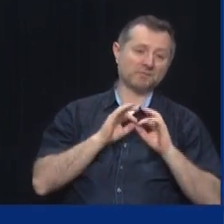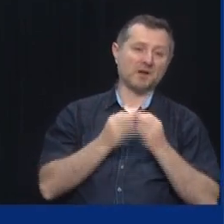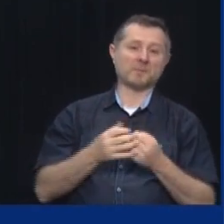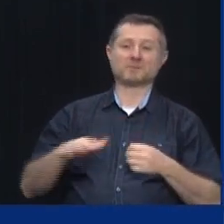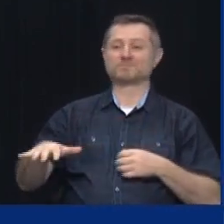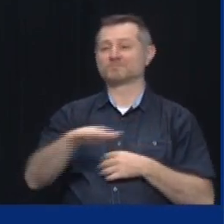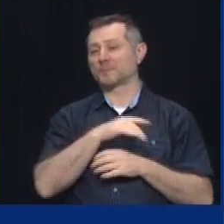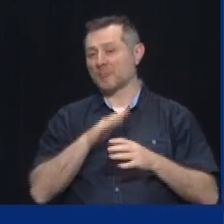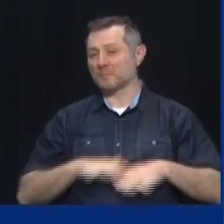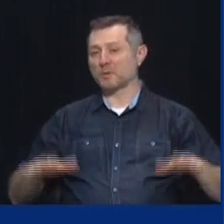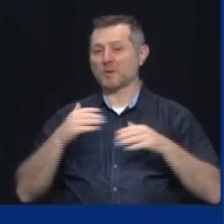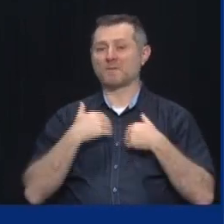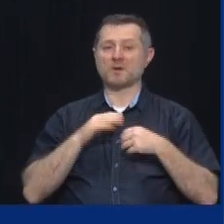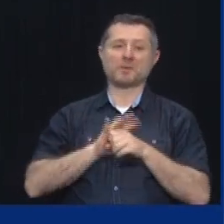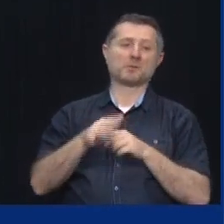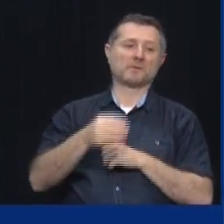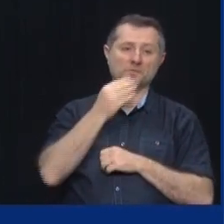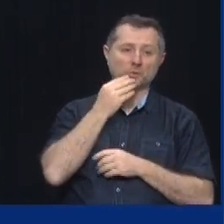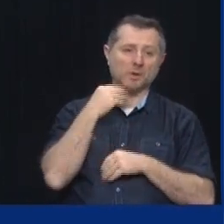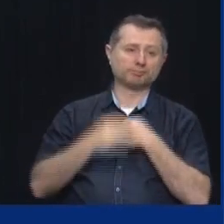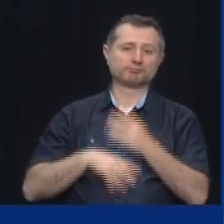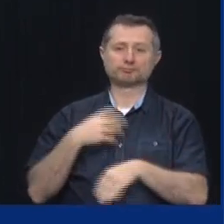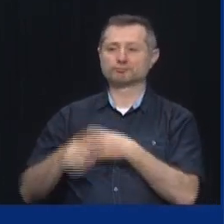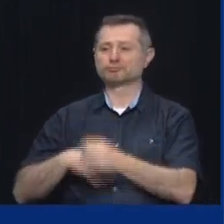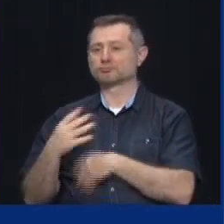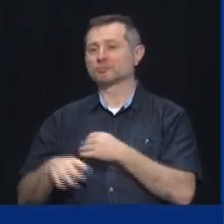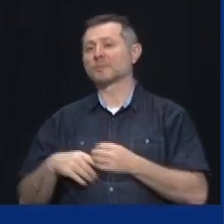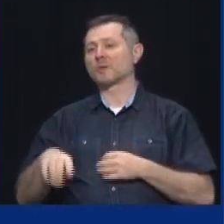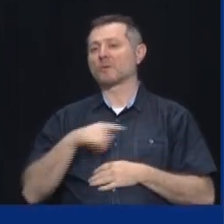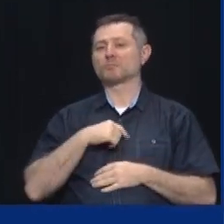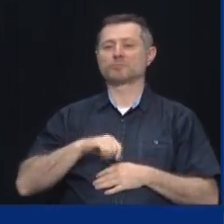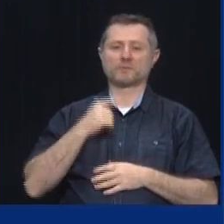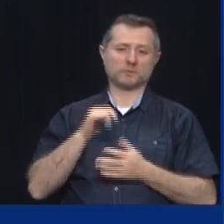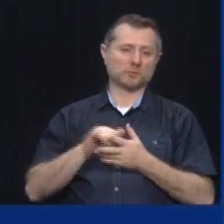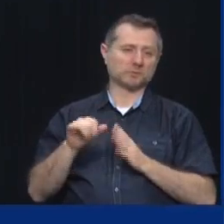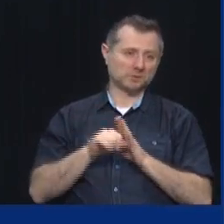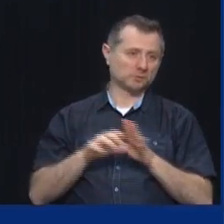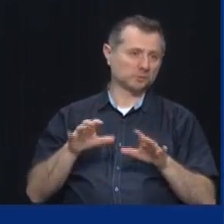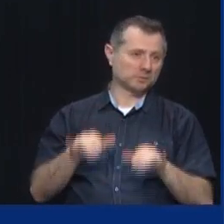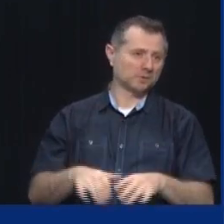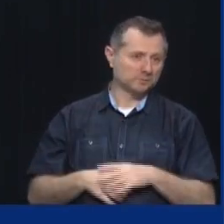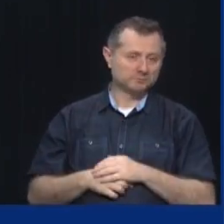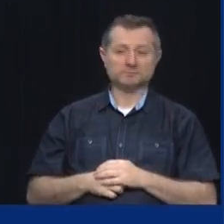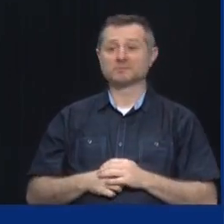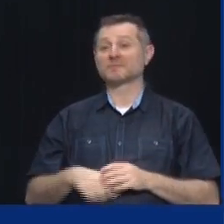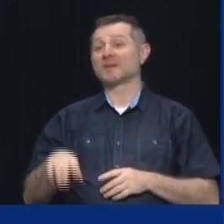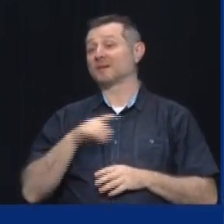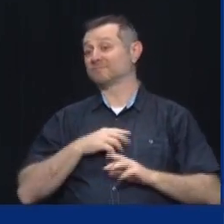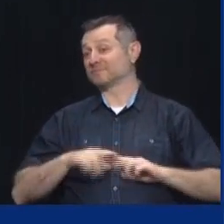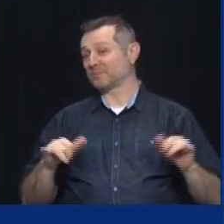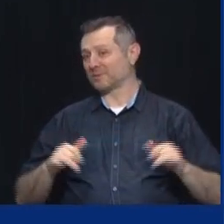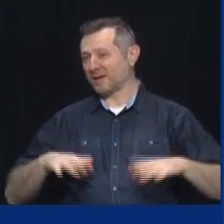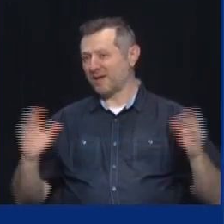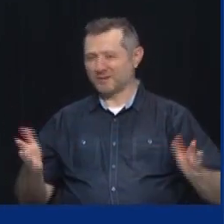BEGINNING TODAY $2.2 BILLION IN FOOD ASSISTANCE WILL BE ABLE TO FAMILIES IN NEW YORK.